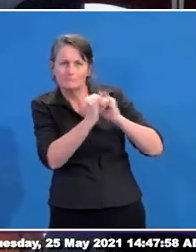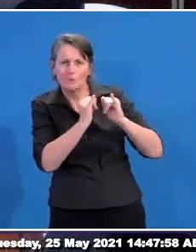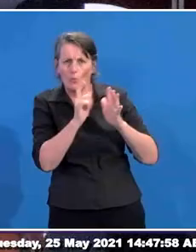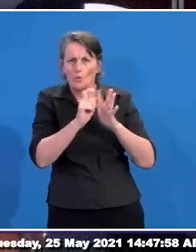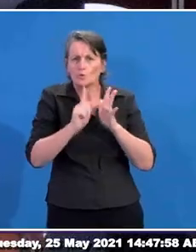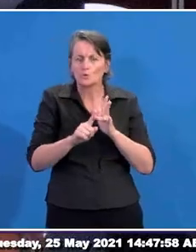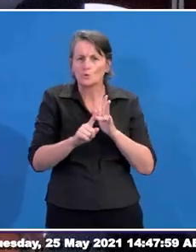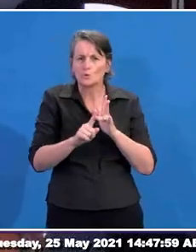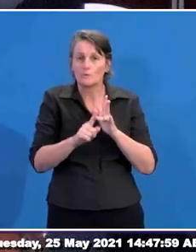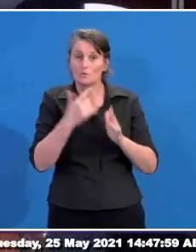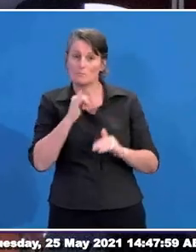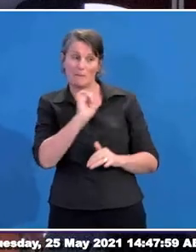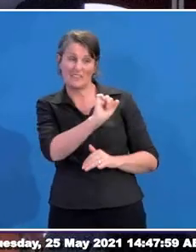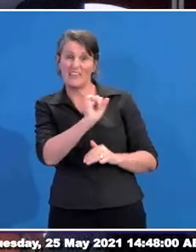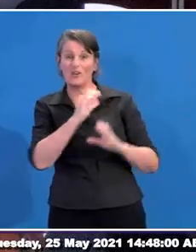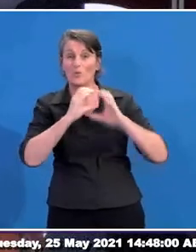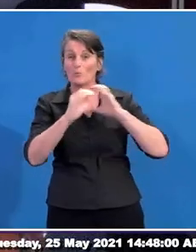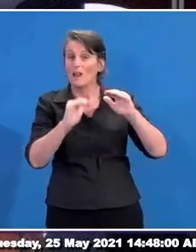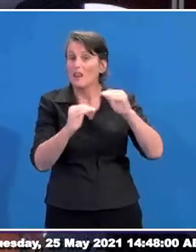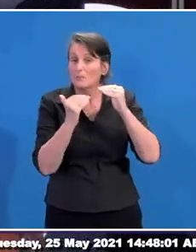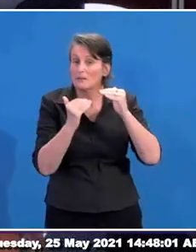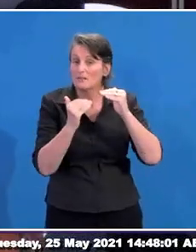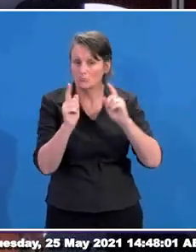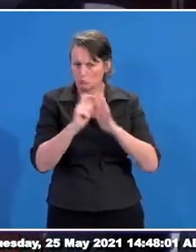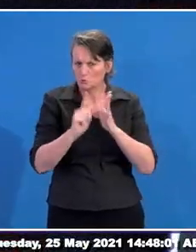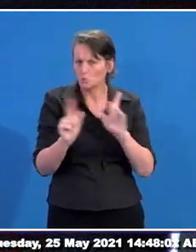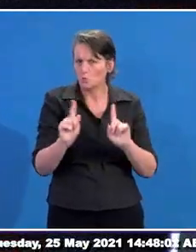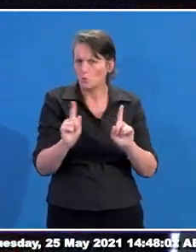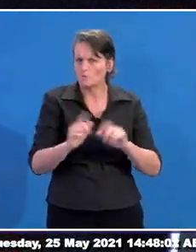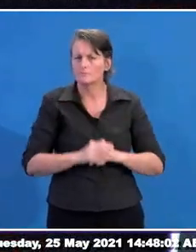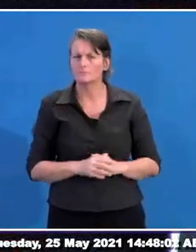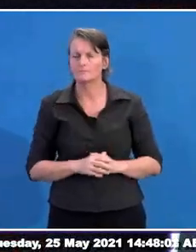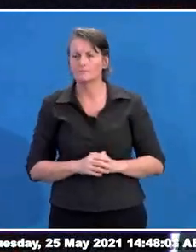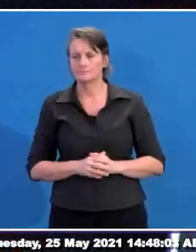more limited communication skills? How do you approach that?